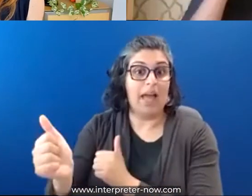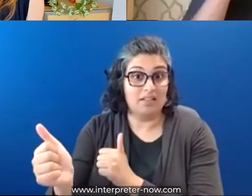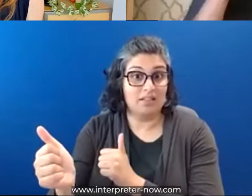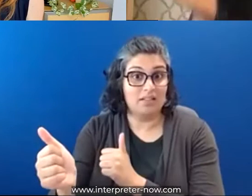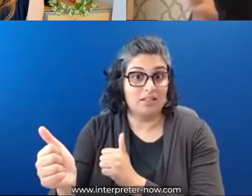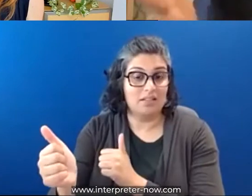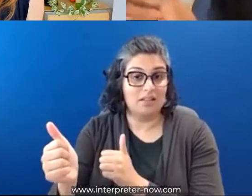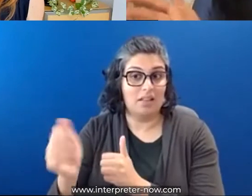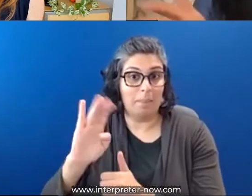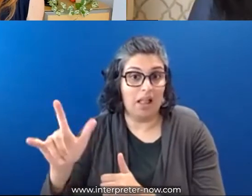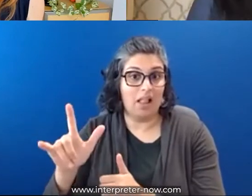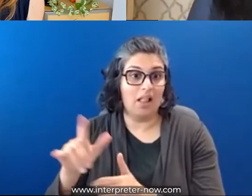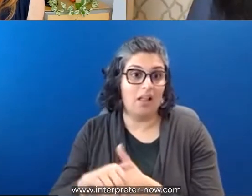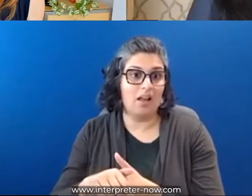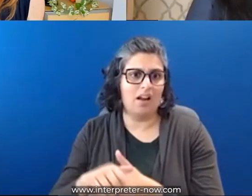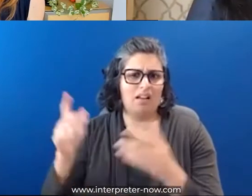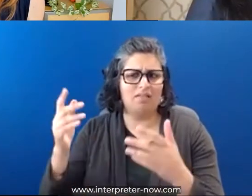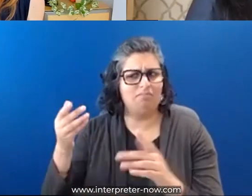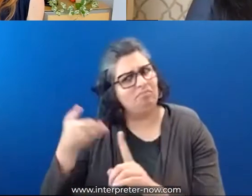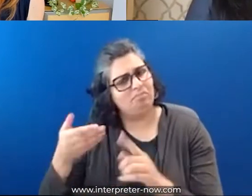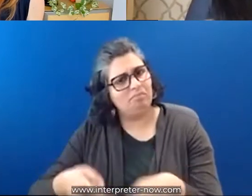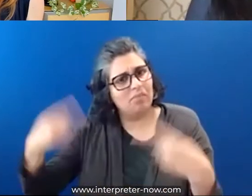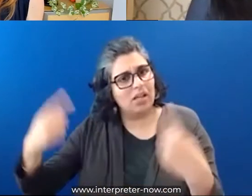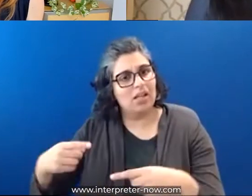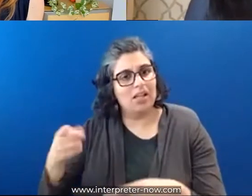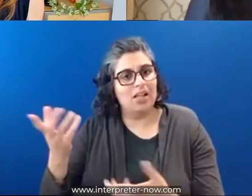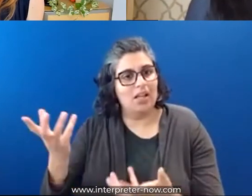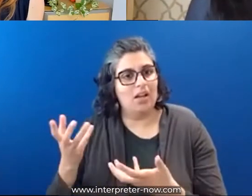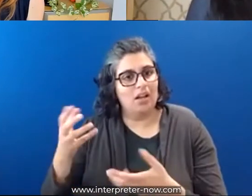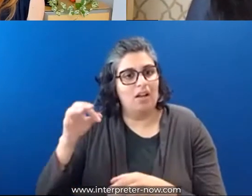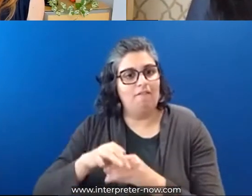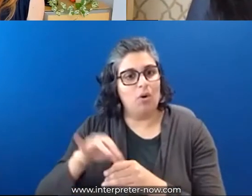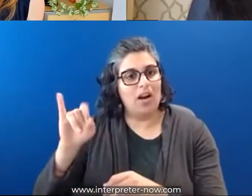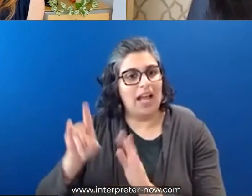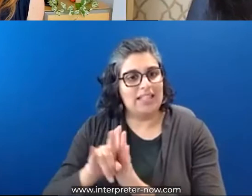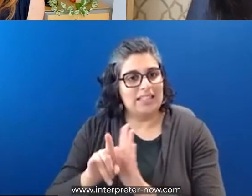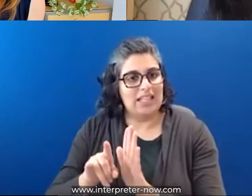the main opposition from the right is they just want a voter ID law because they're worried about fraud.